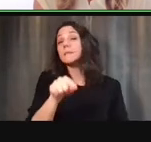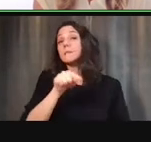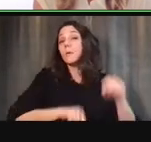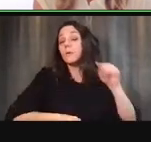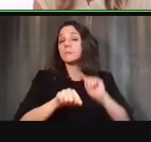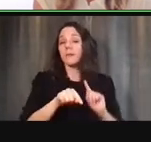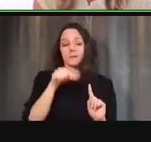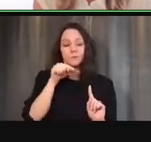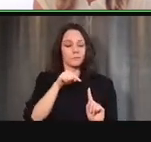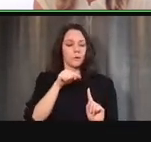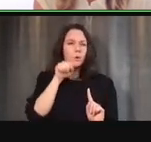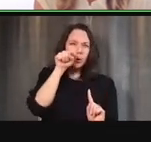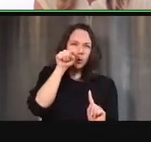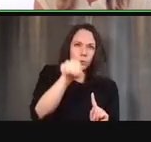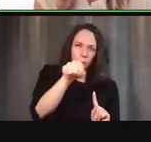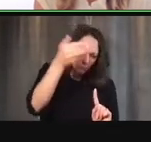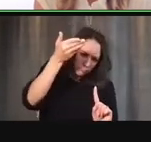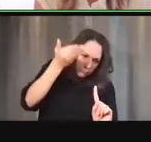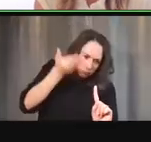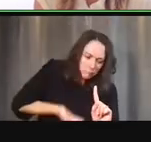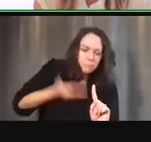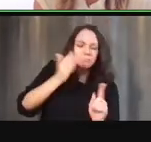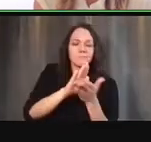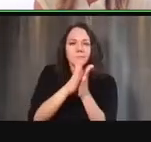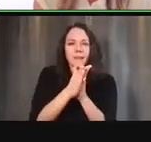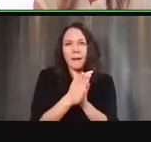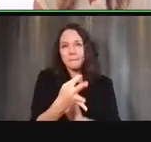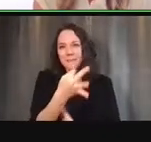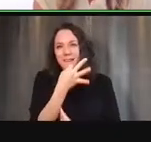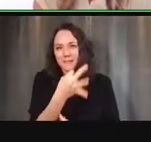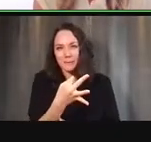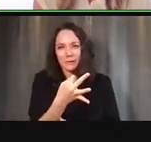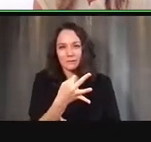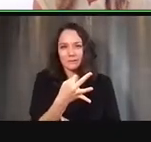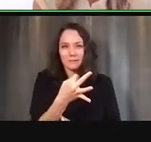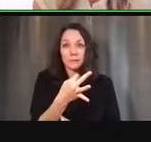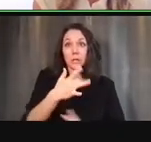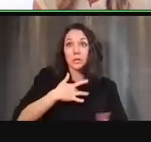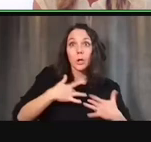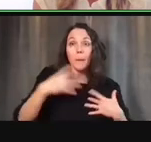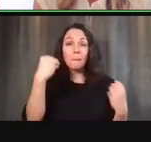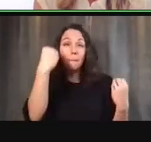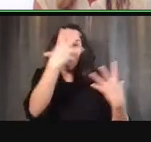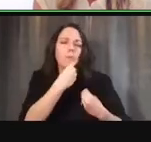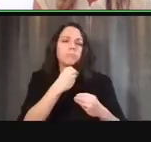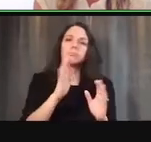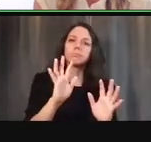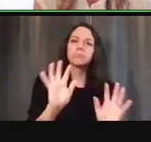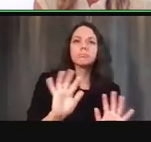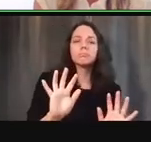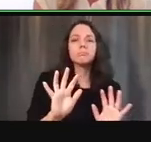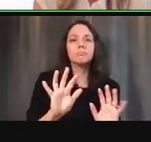You don't have to worry about it being beautiful. You can use images and text.